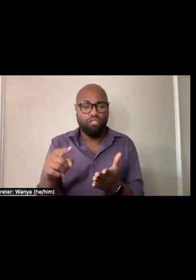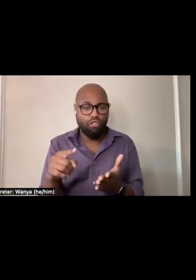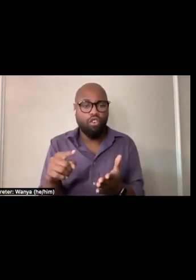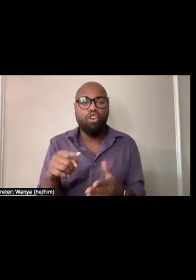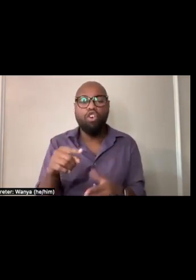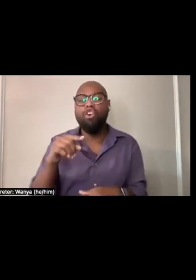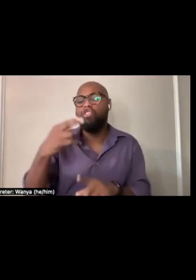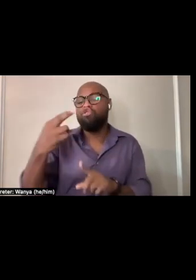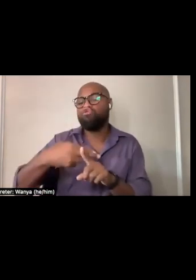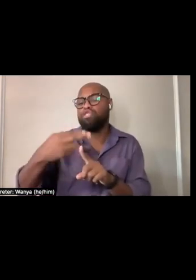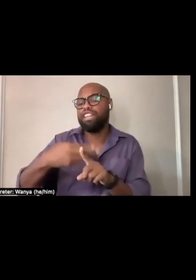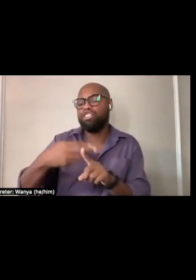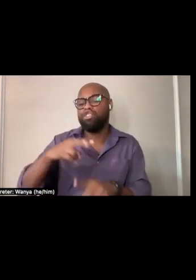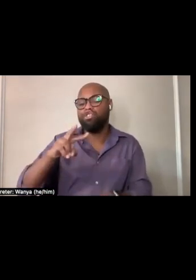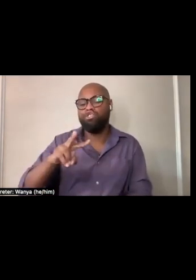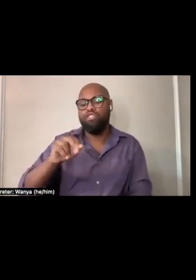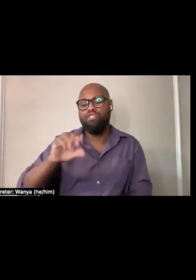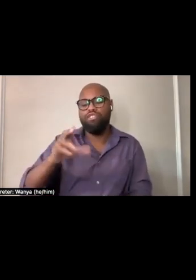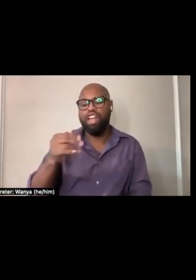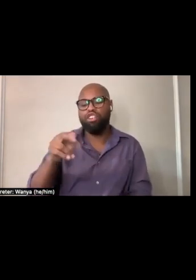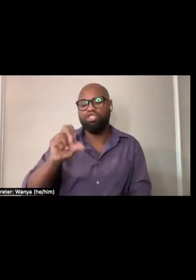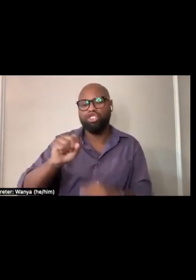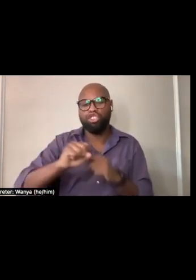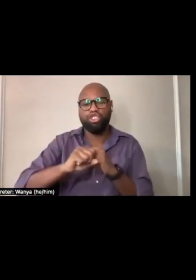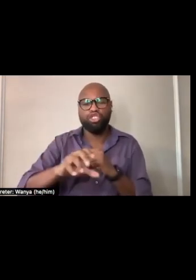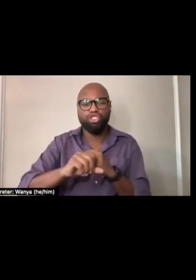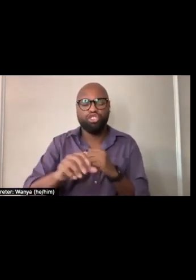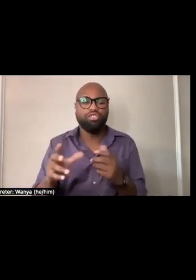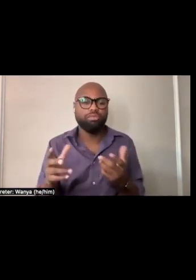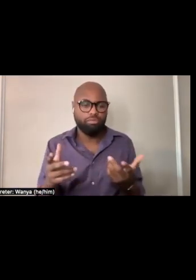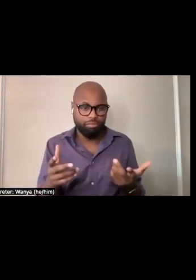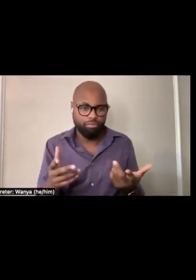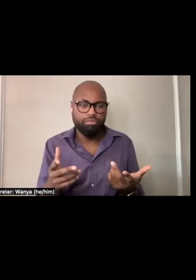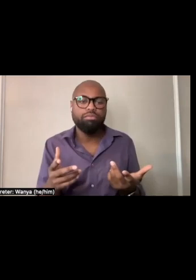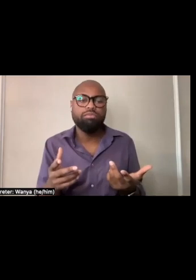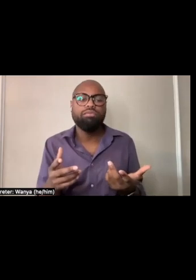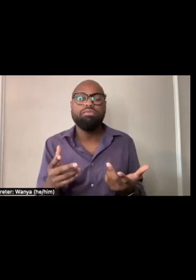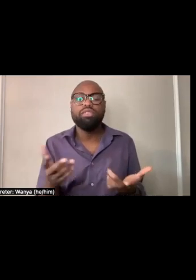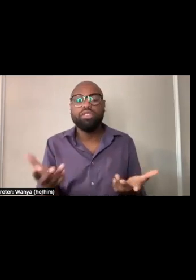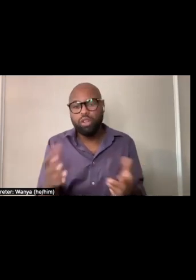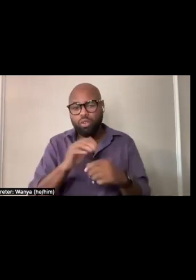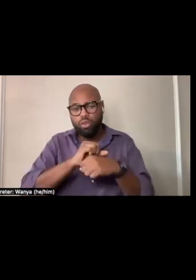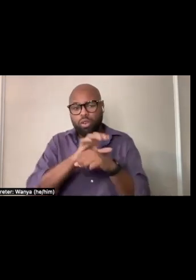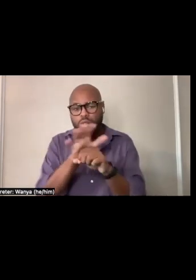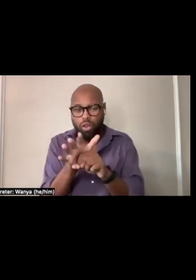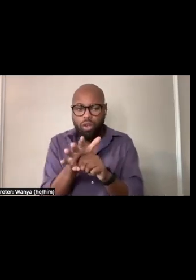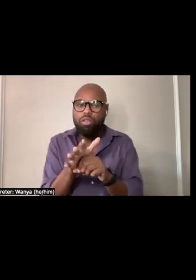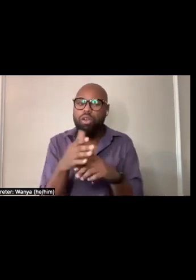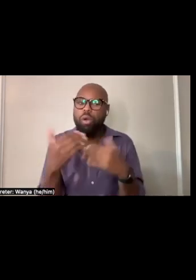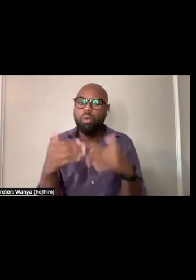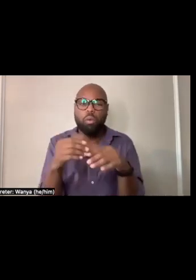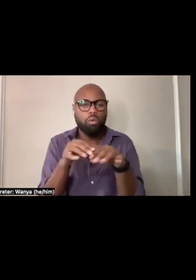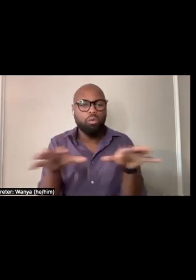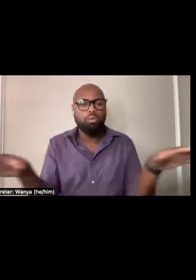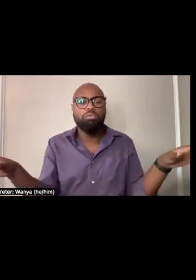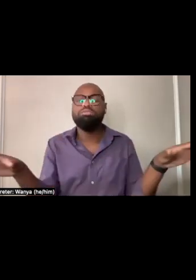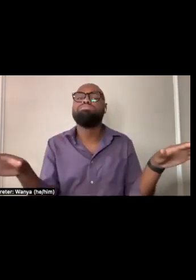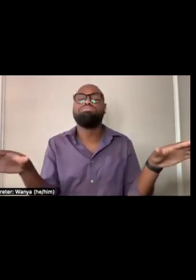So the COVID-19 pandemic spread against this backdrop, creating a crisis for